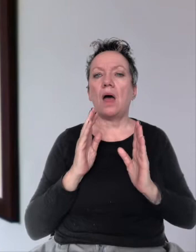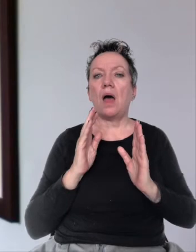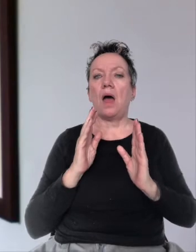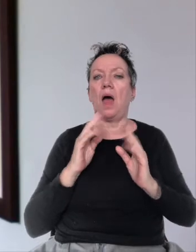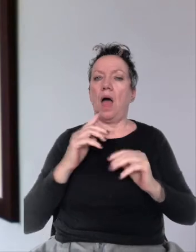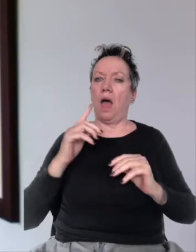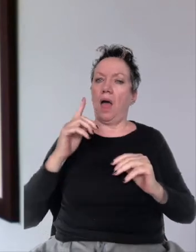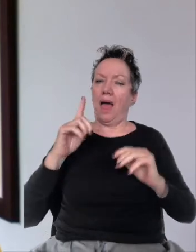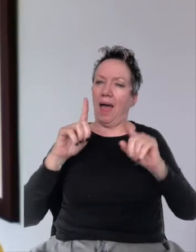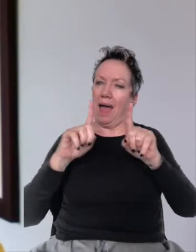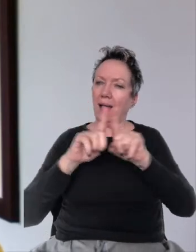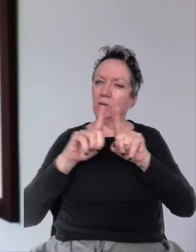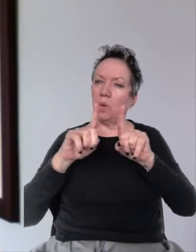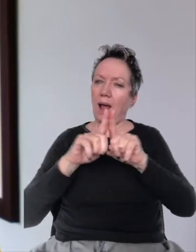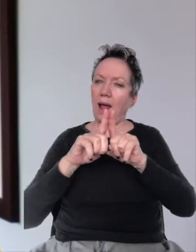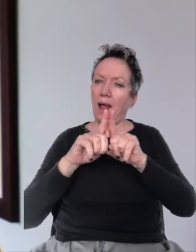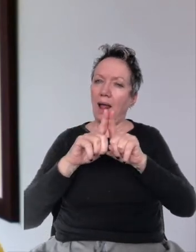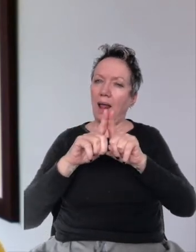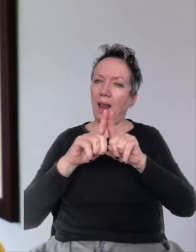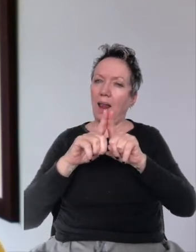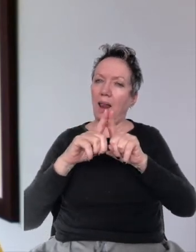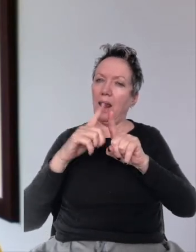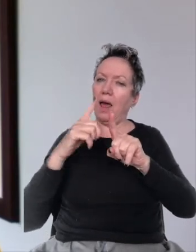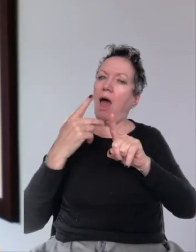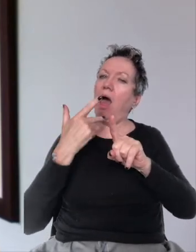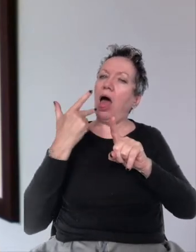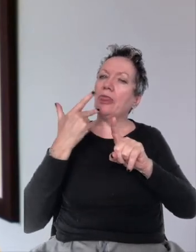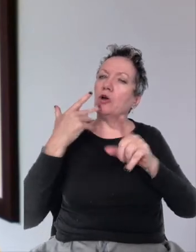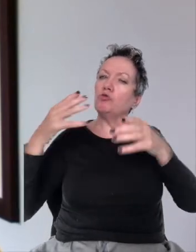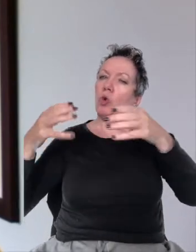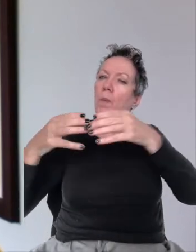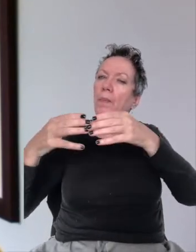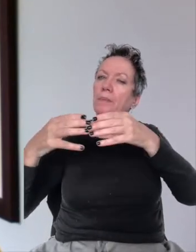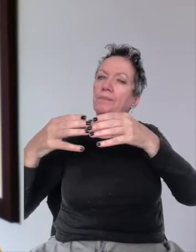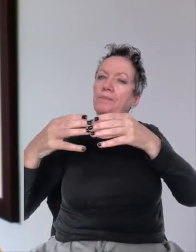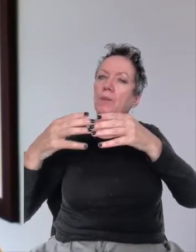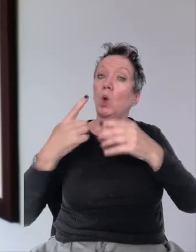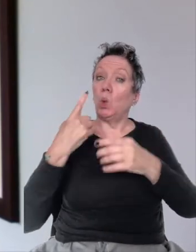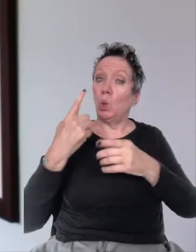part of, but have been sent notes for, which was chaired by Phil Douglas from